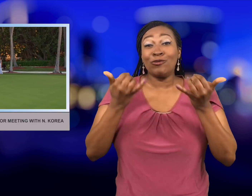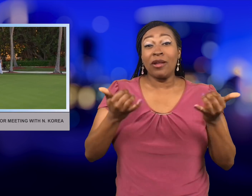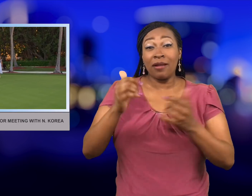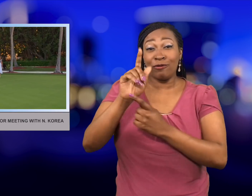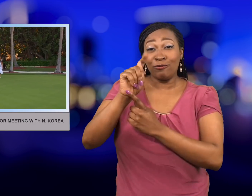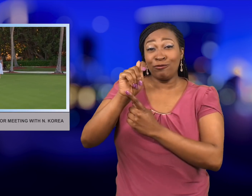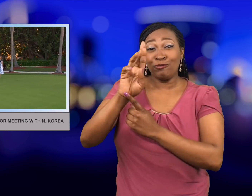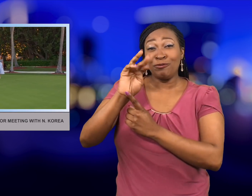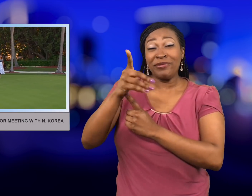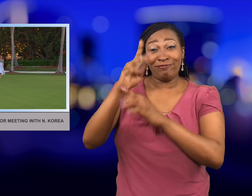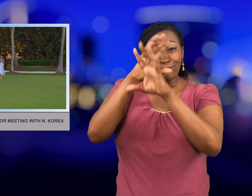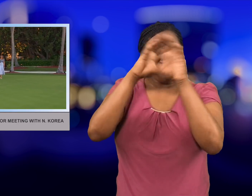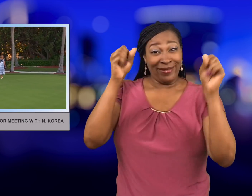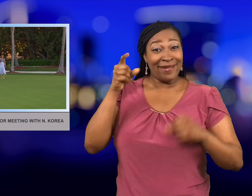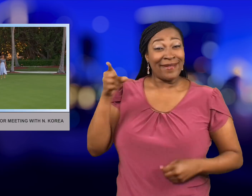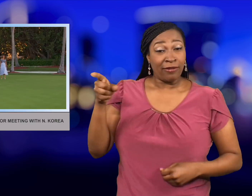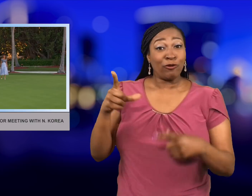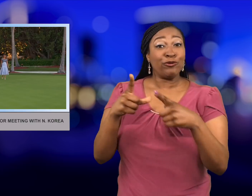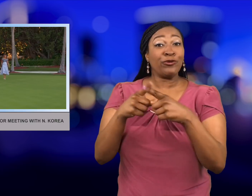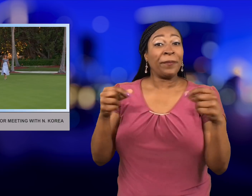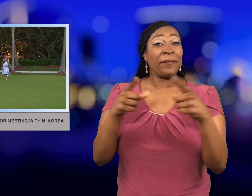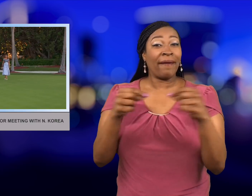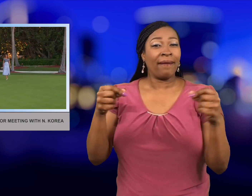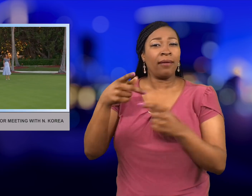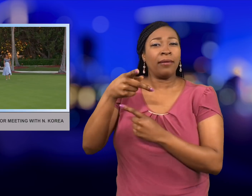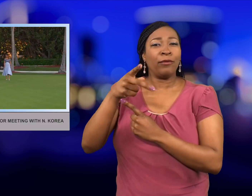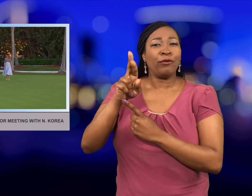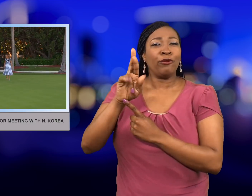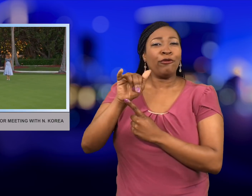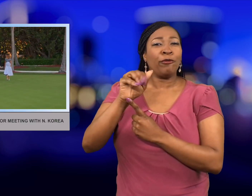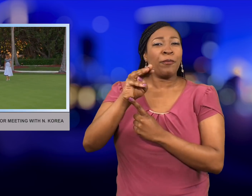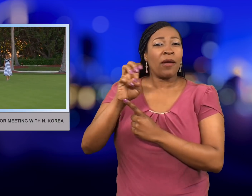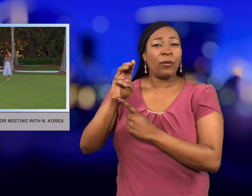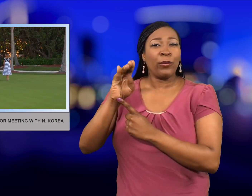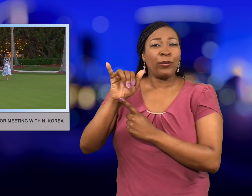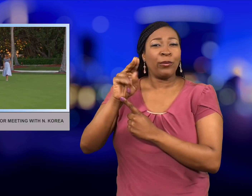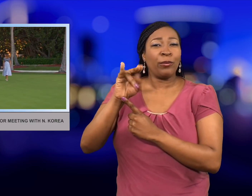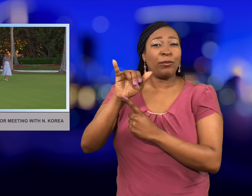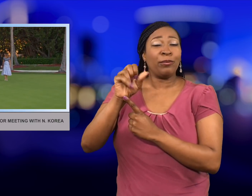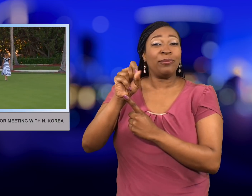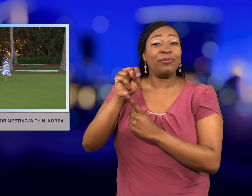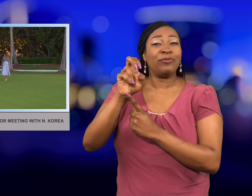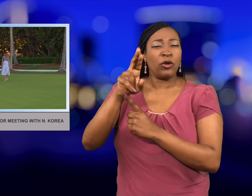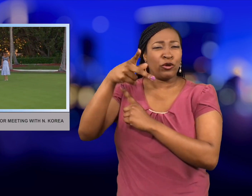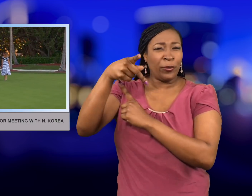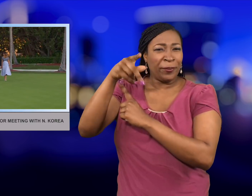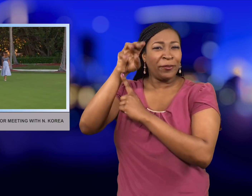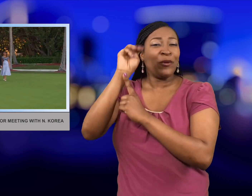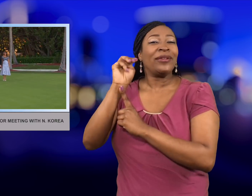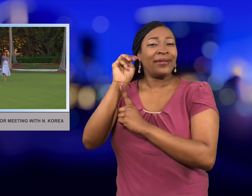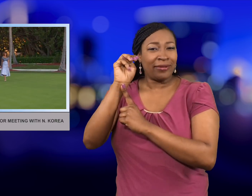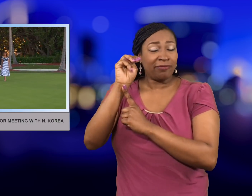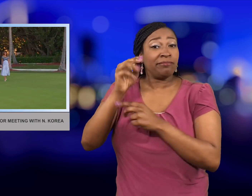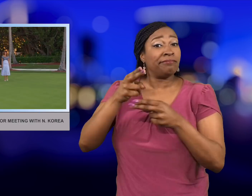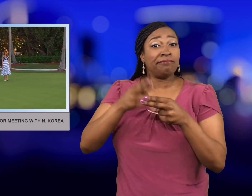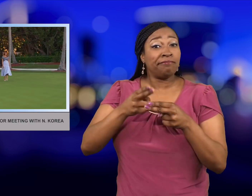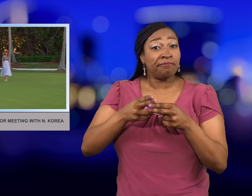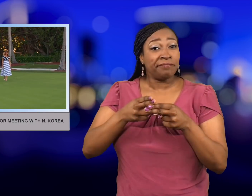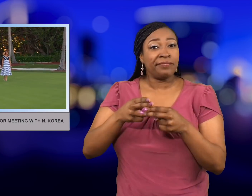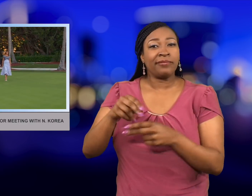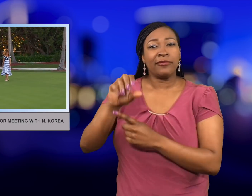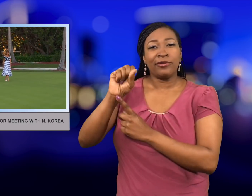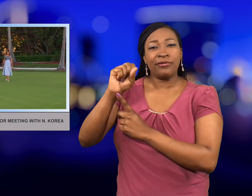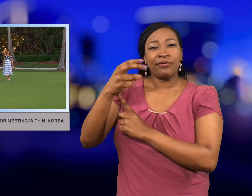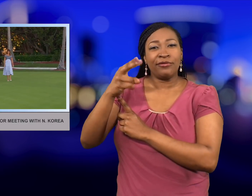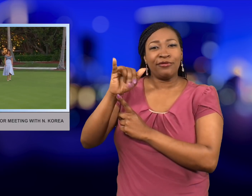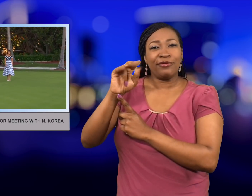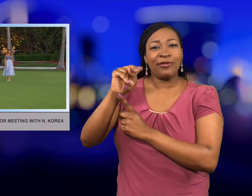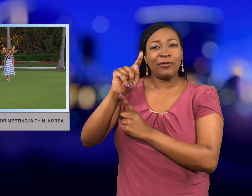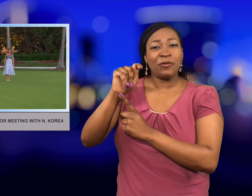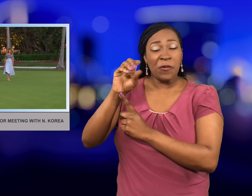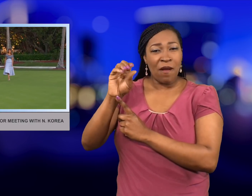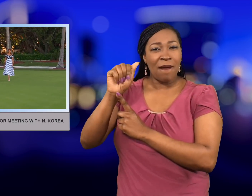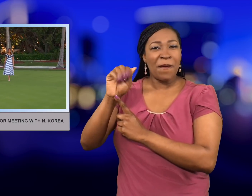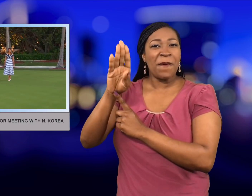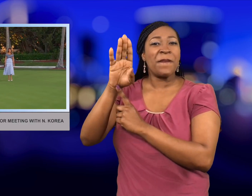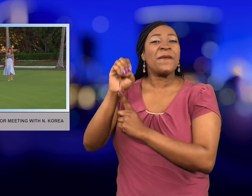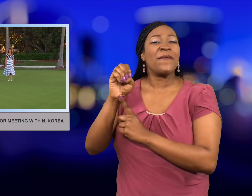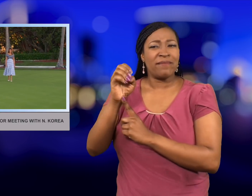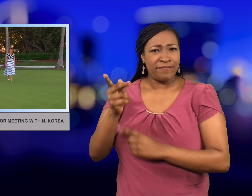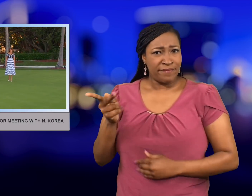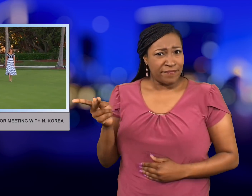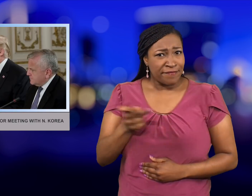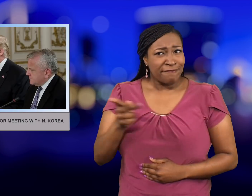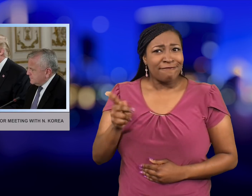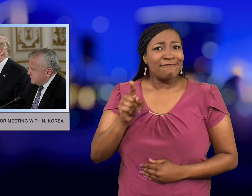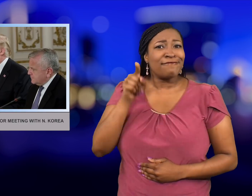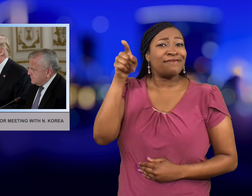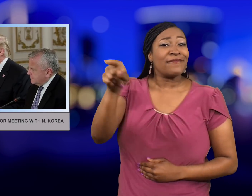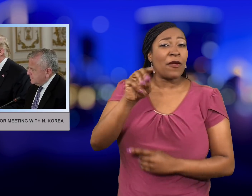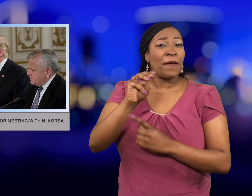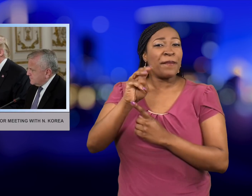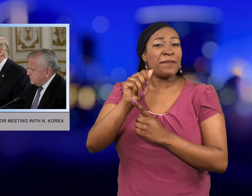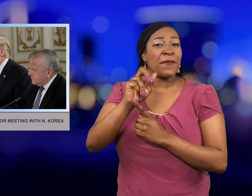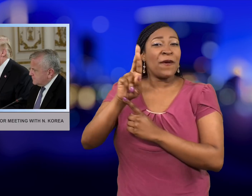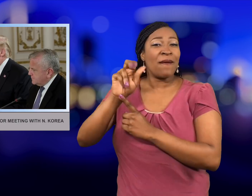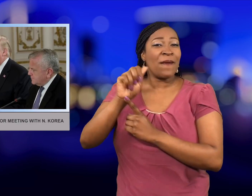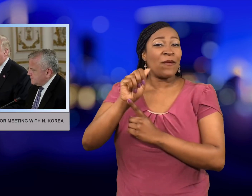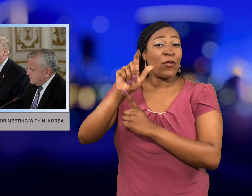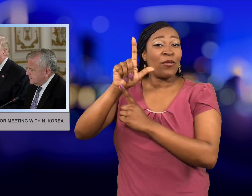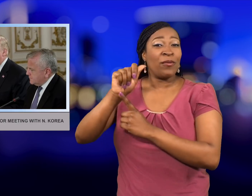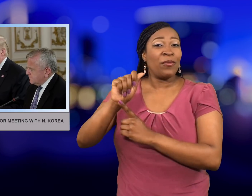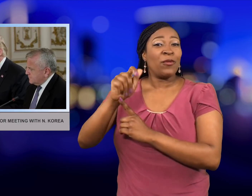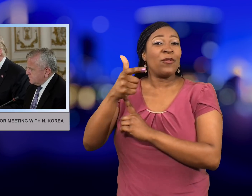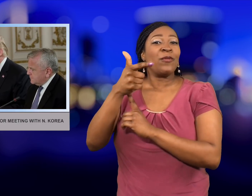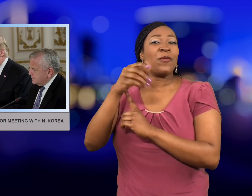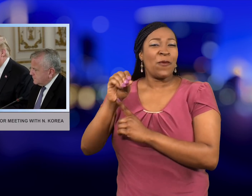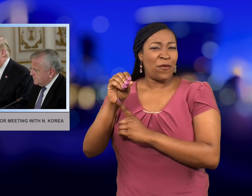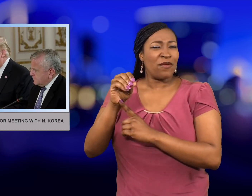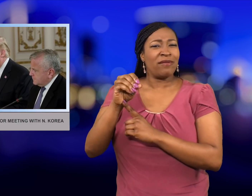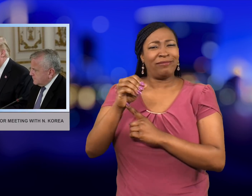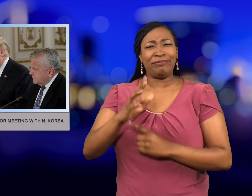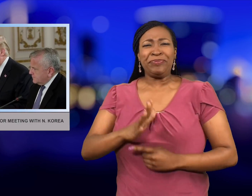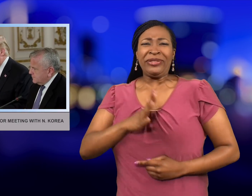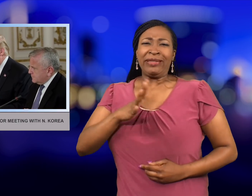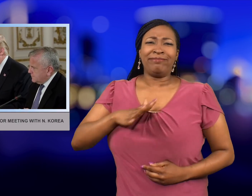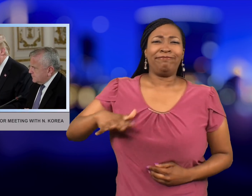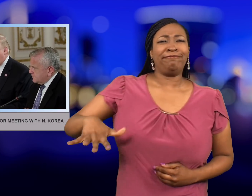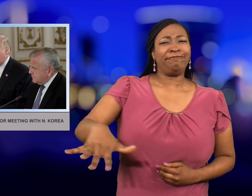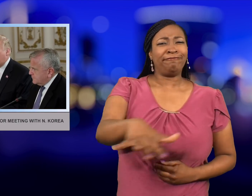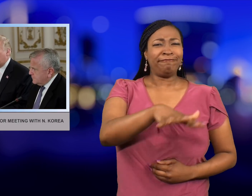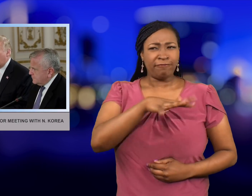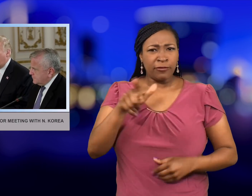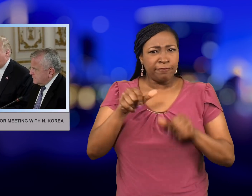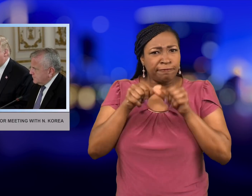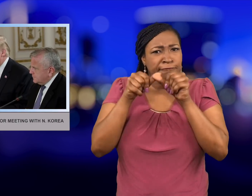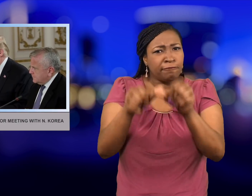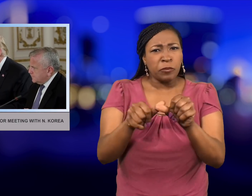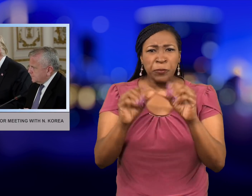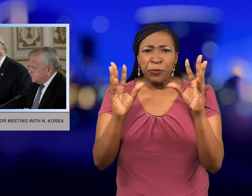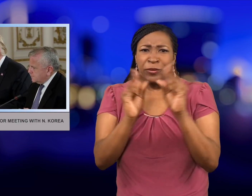President Trump and Japanese prime minister Shinto Abe were at Mar-a-Lago today continuing